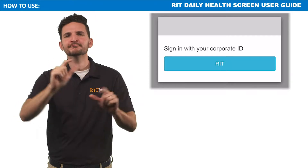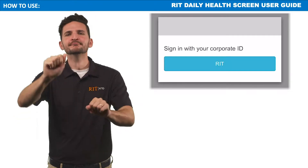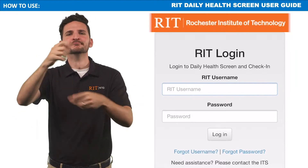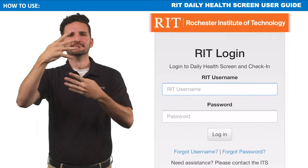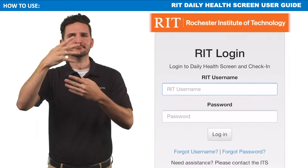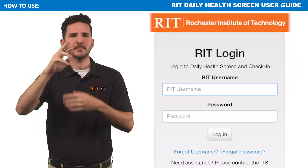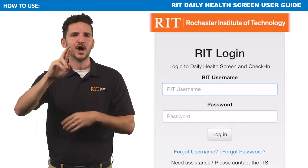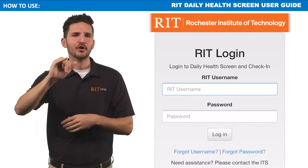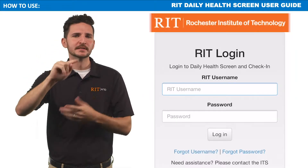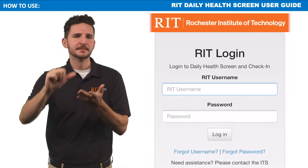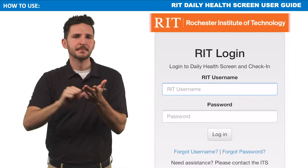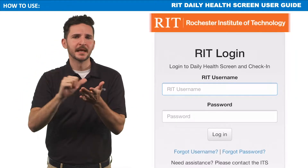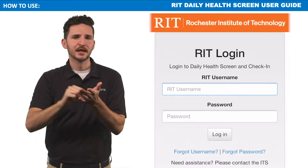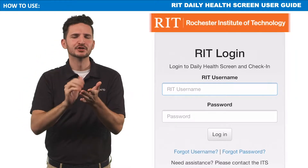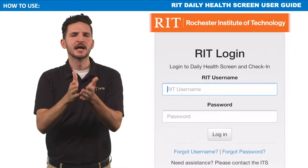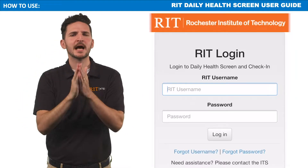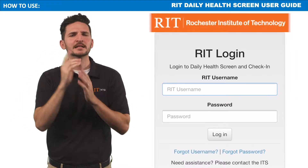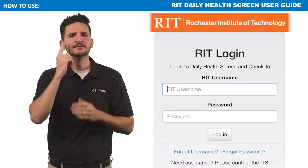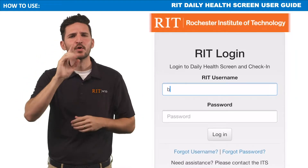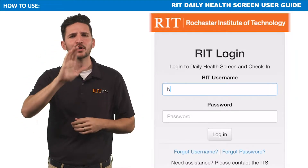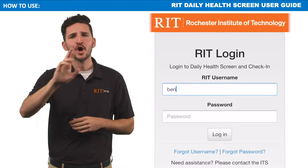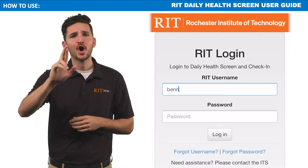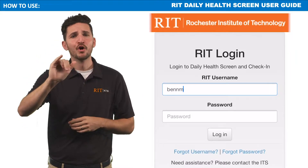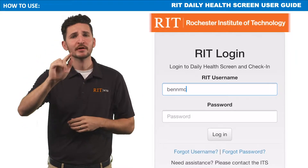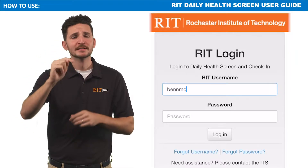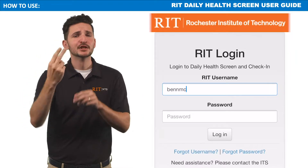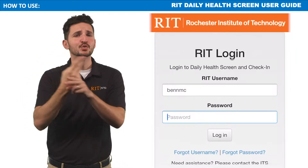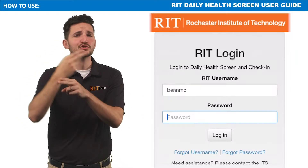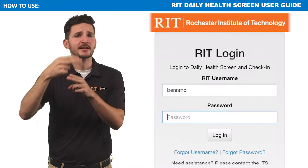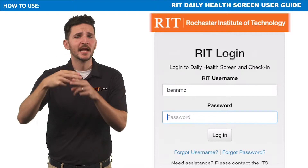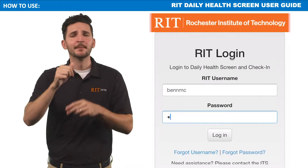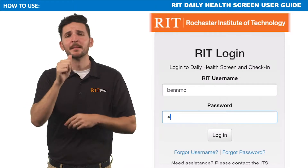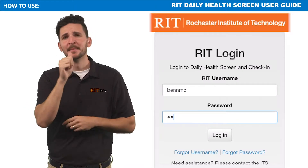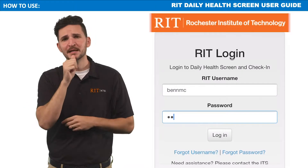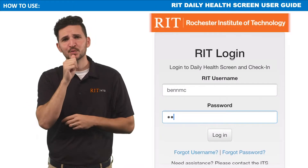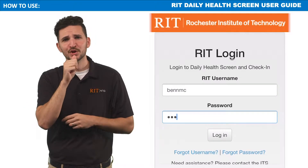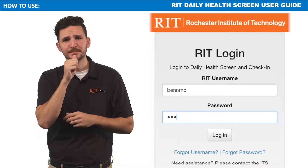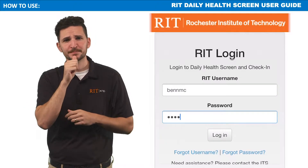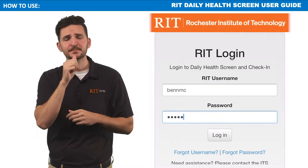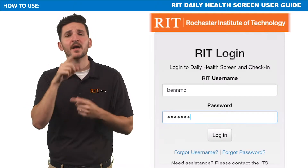that will take you to the RIT page that will ask for your RIT username and password.